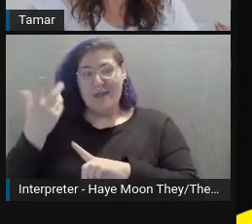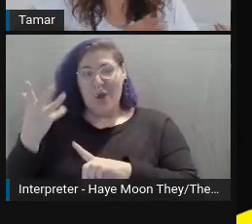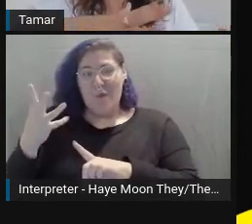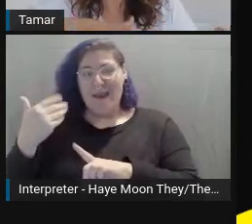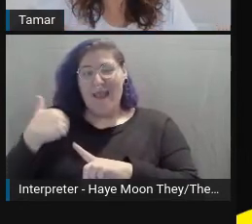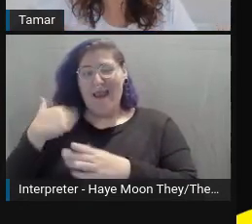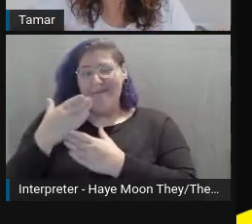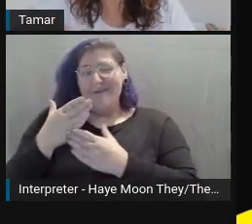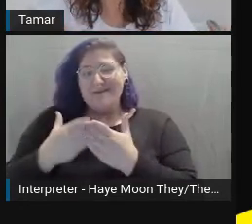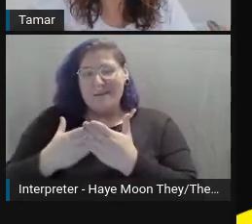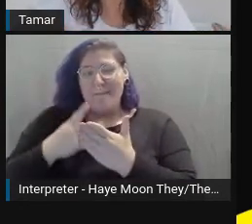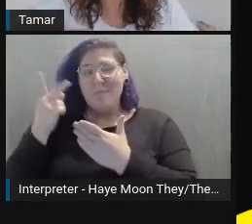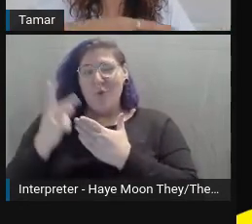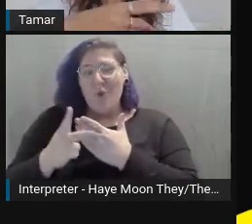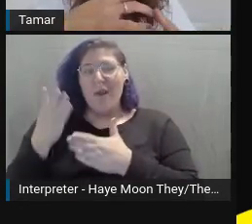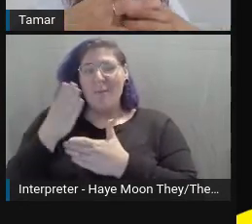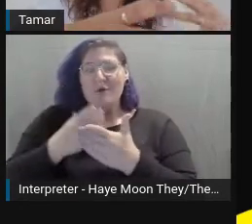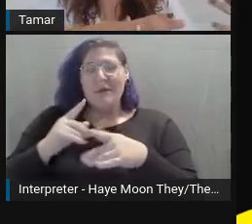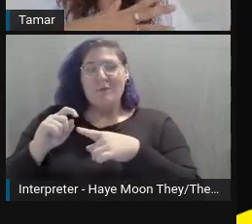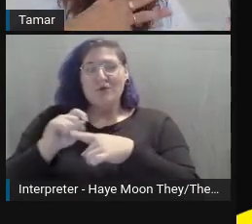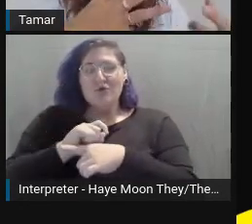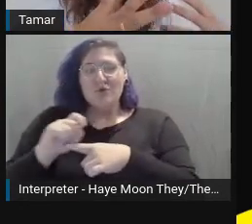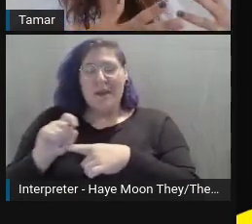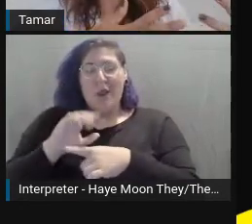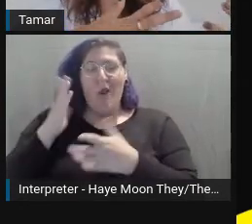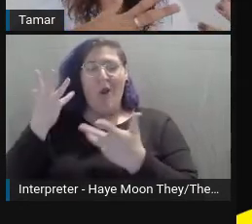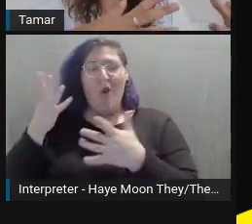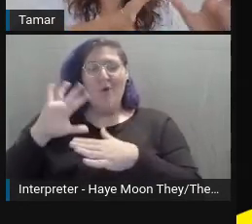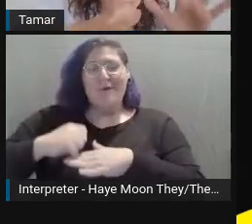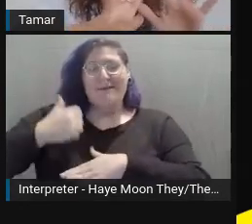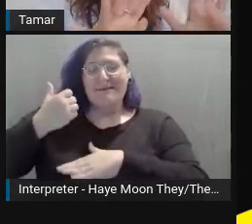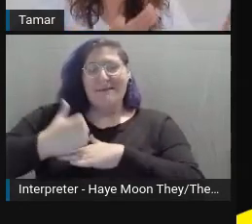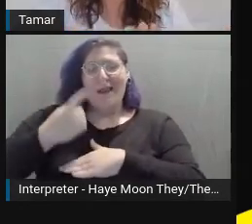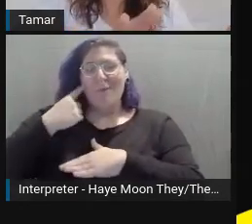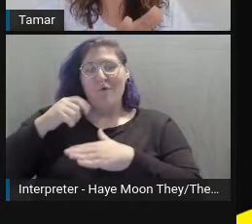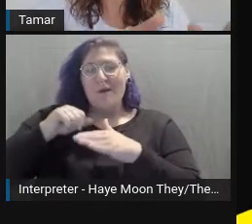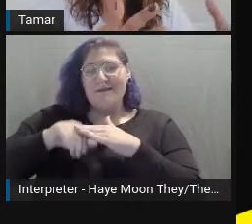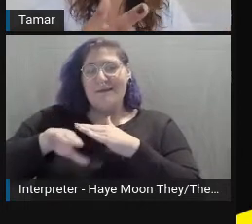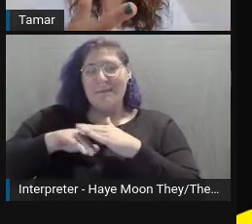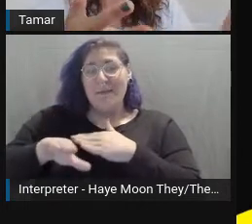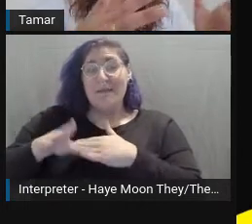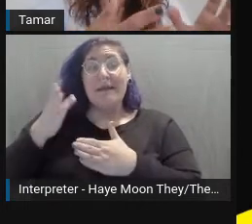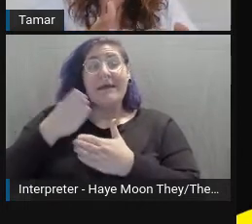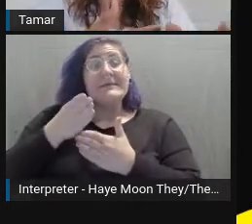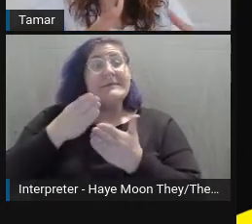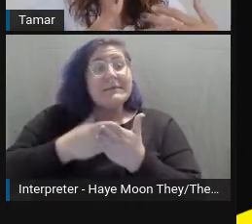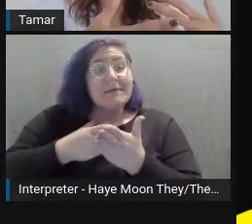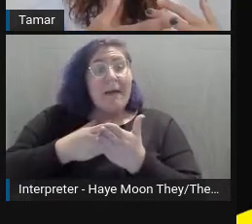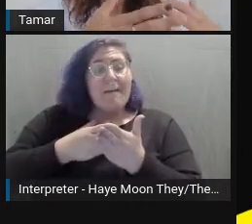in place for accessibility. Some sort of a guideline, not the WCAG, internal policy